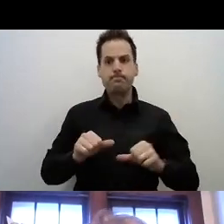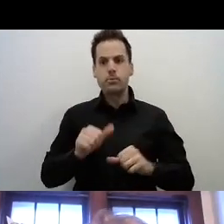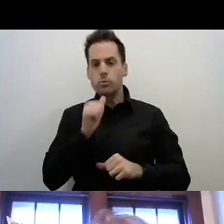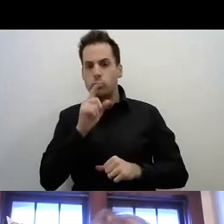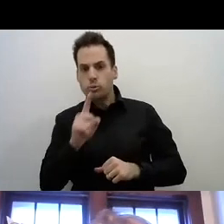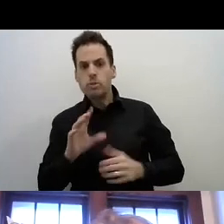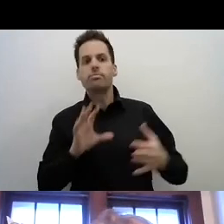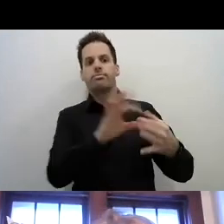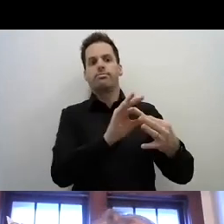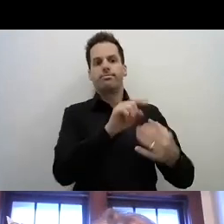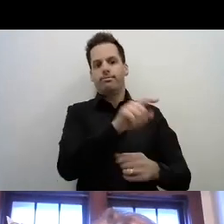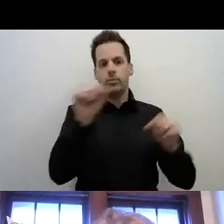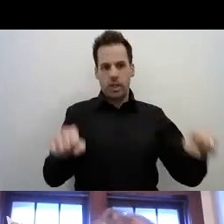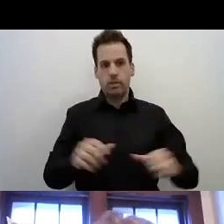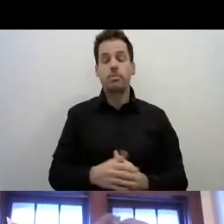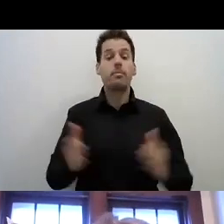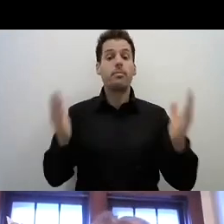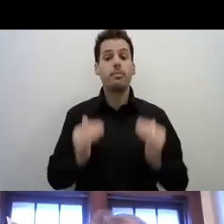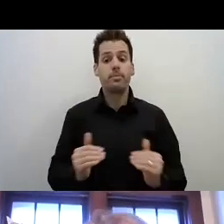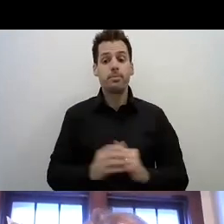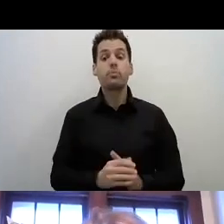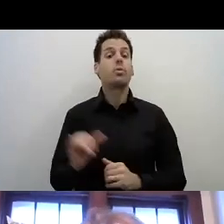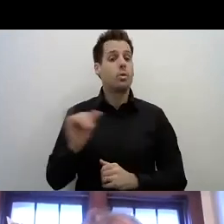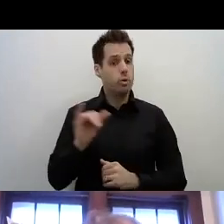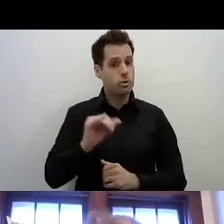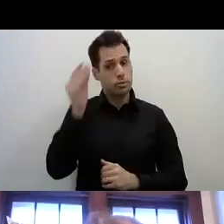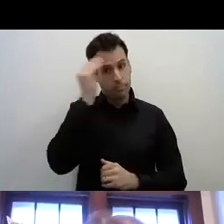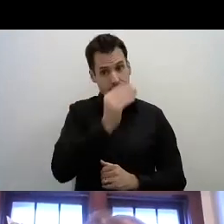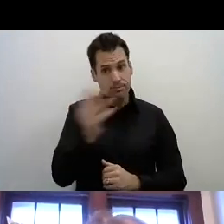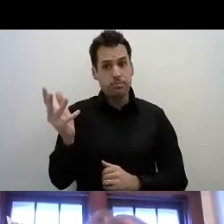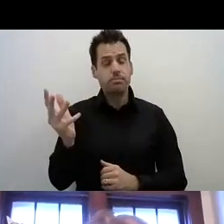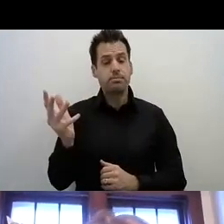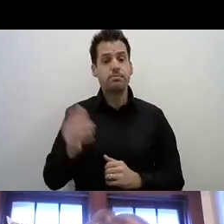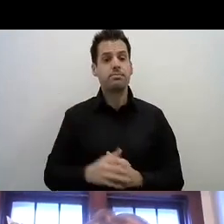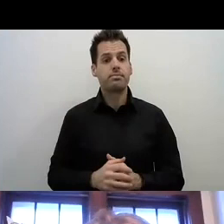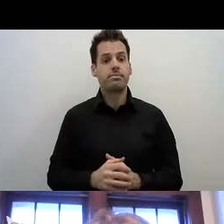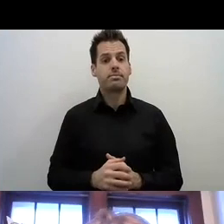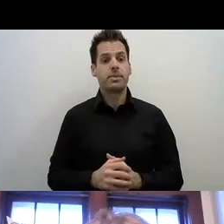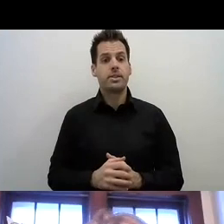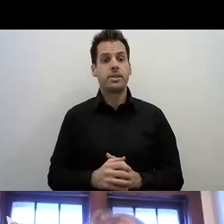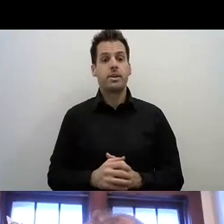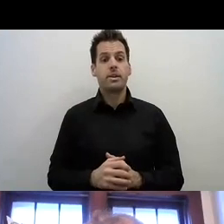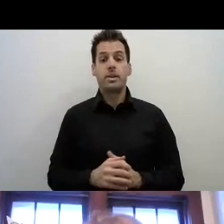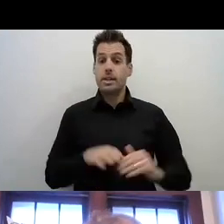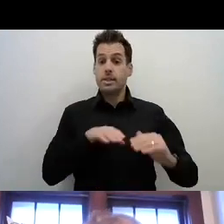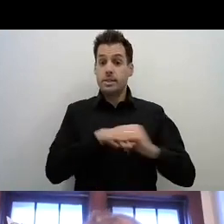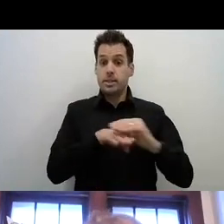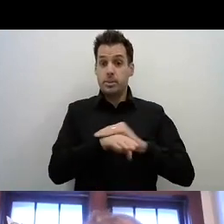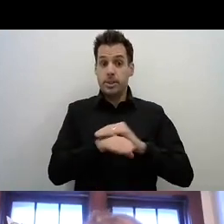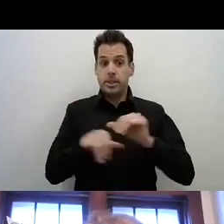please i also want to remind people that in terms of the the accessibility standard for employment